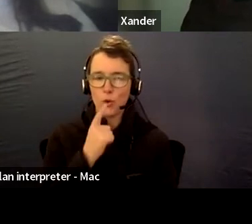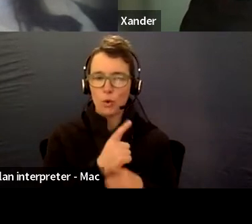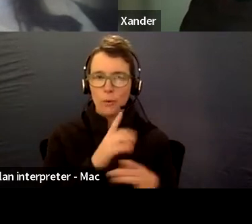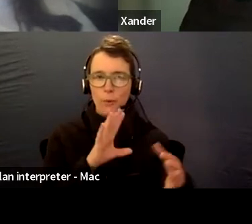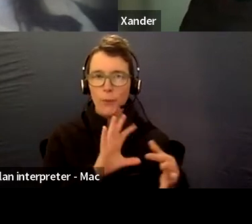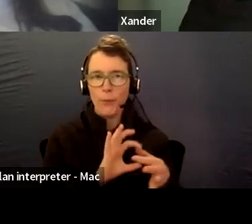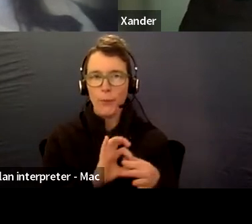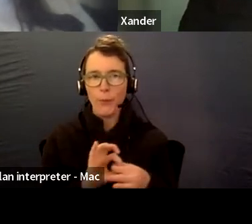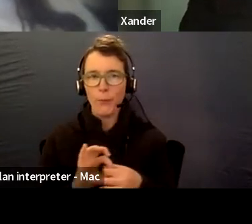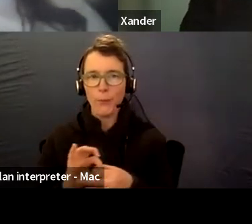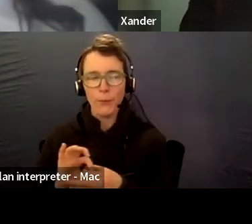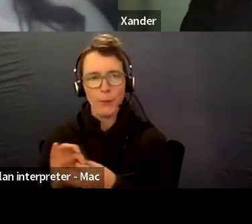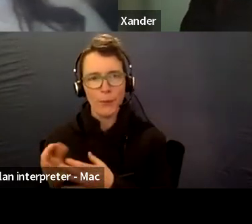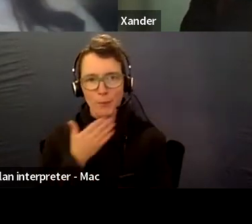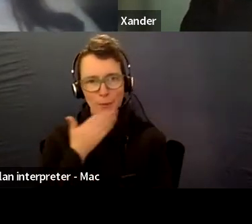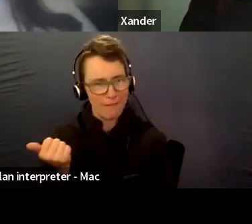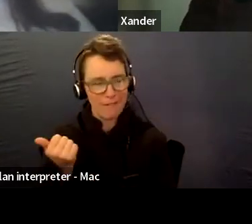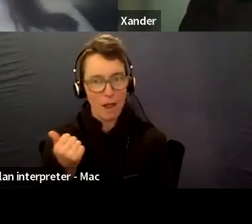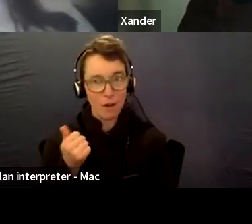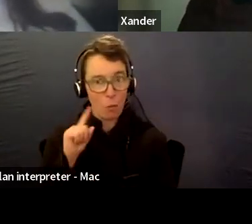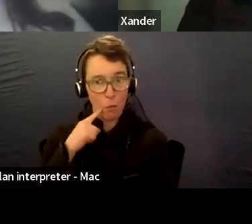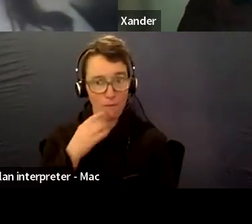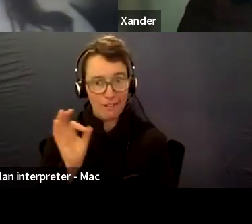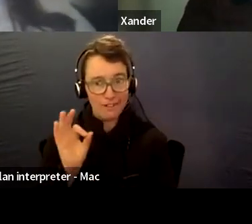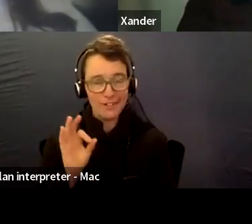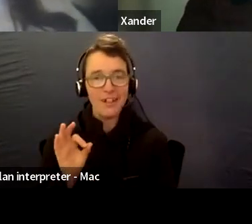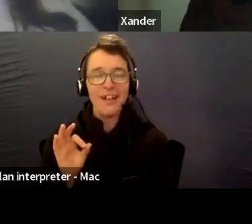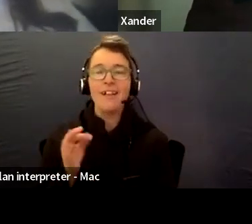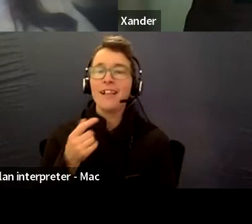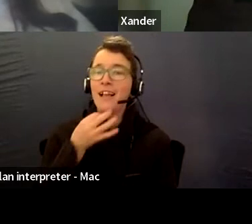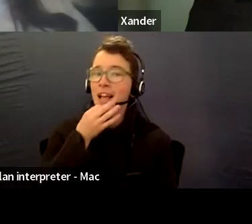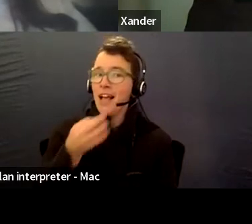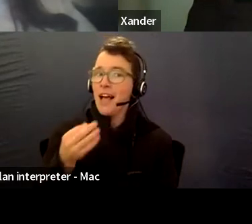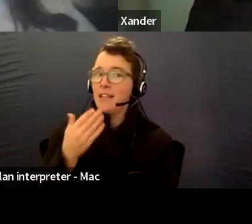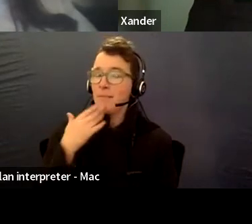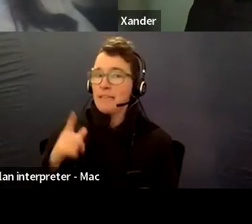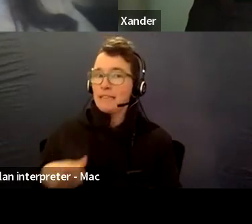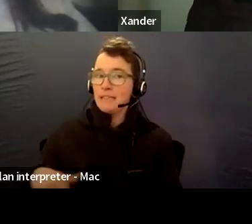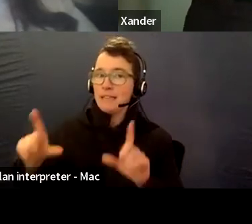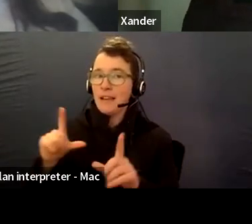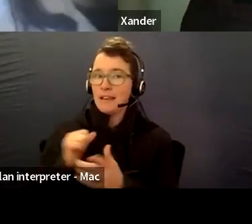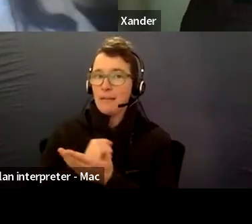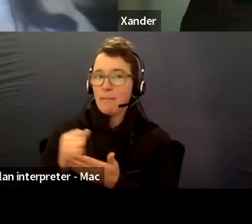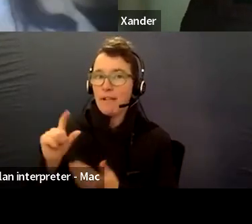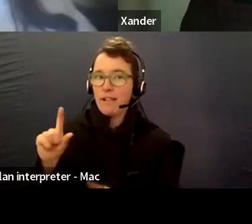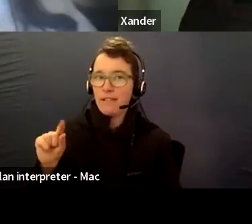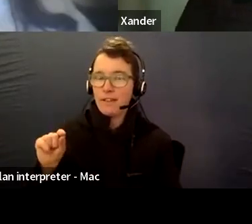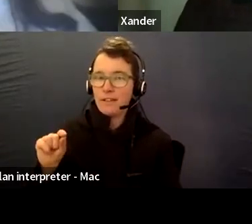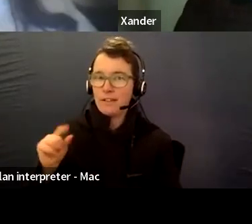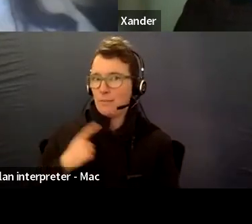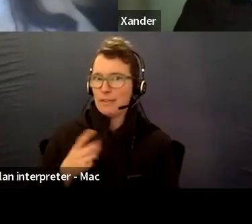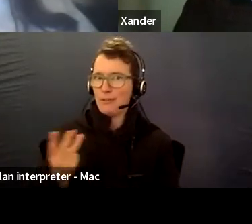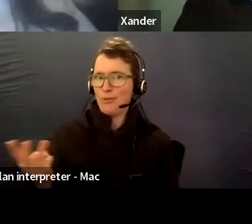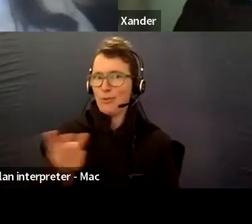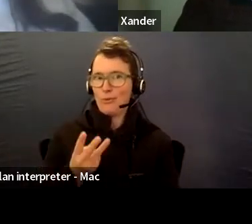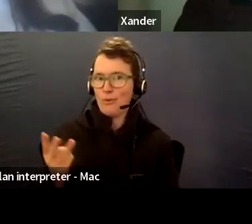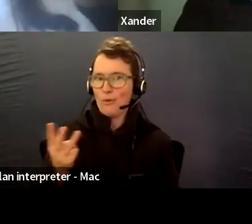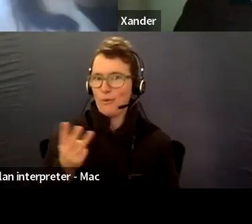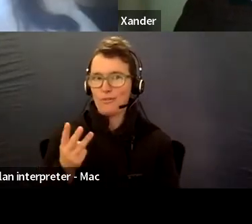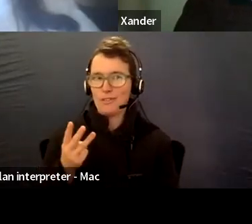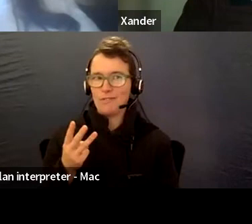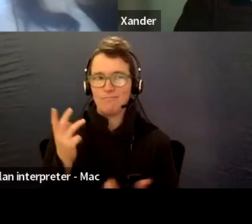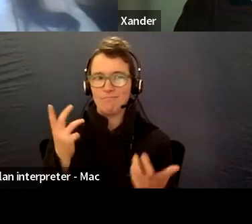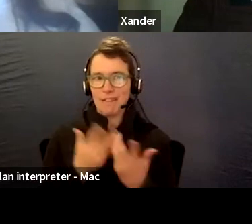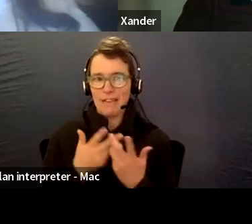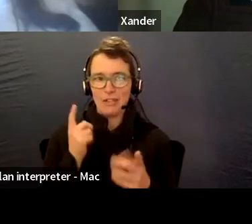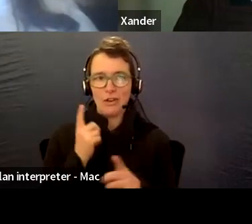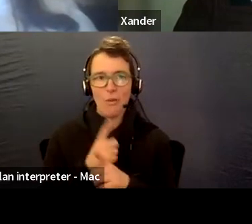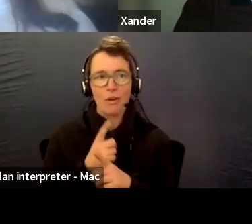Sorry. And we're not cheating. And so, Miranda Can I get you to pull up the slide 11, because I think all three of you have really kicked us off nicely.